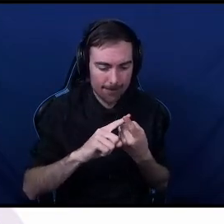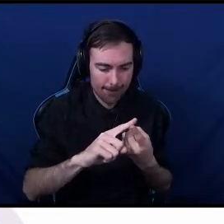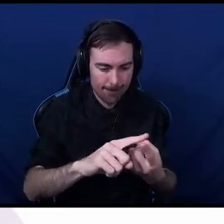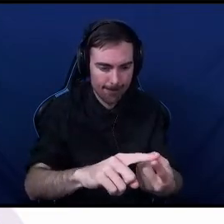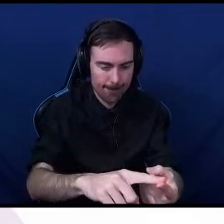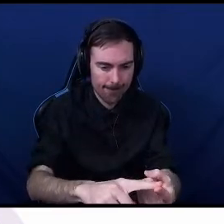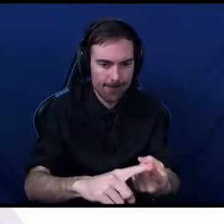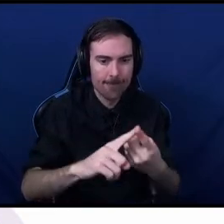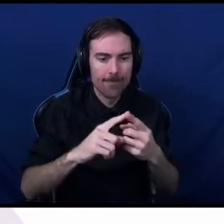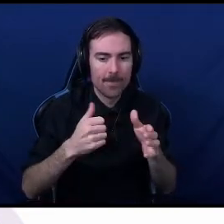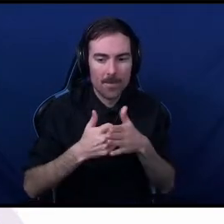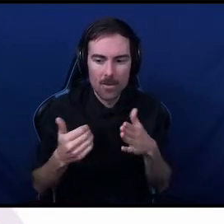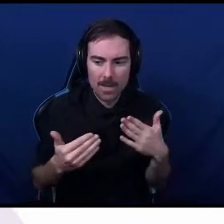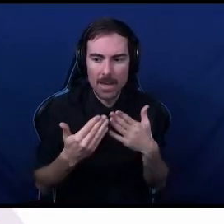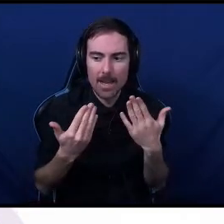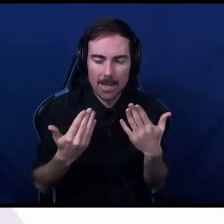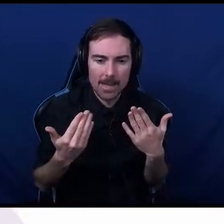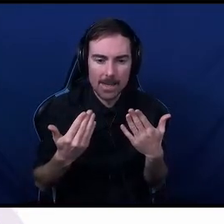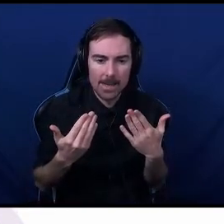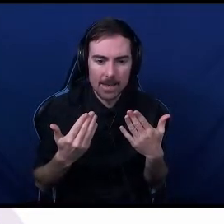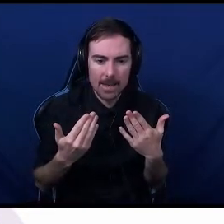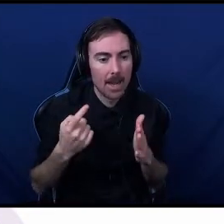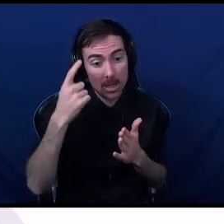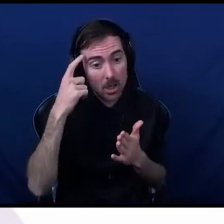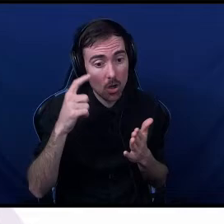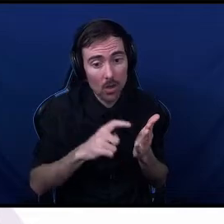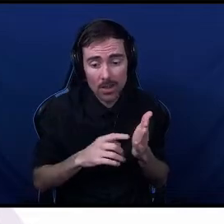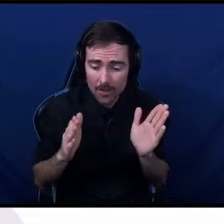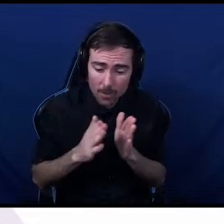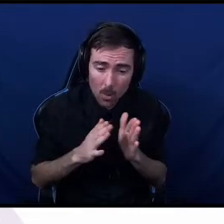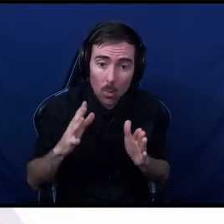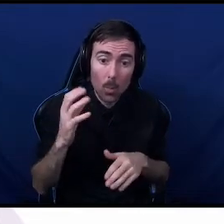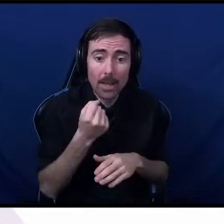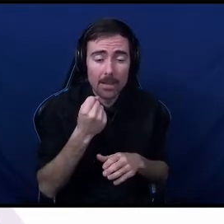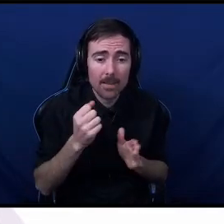acknowledgement of small wins is a really important step in a